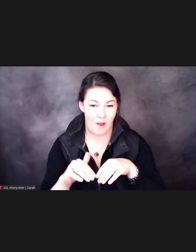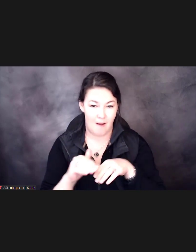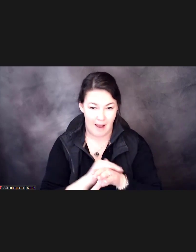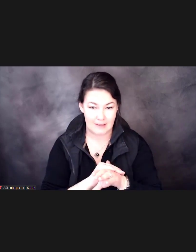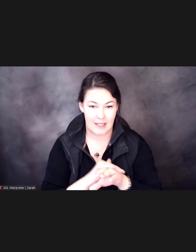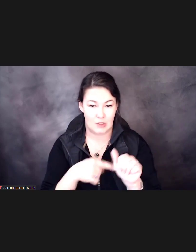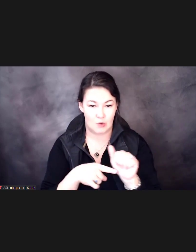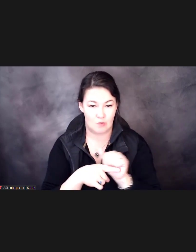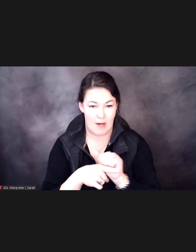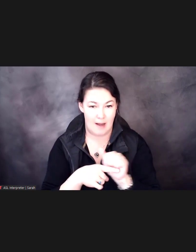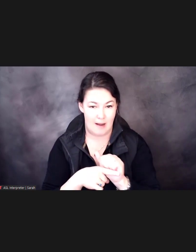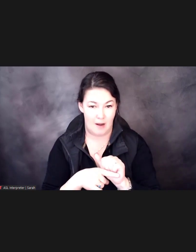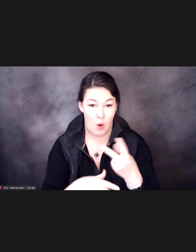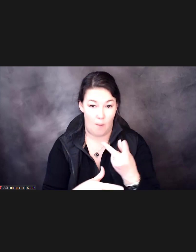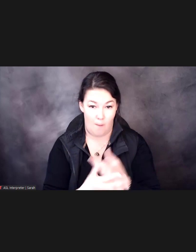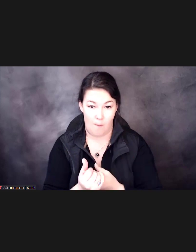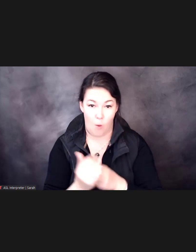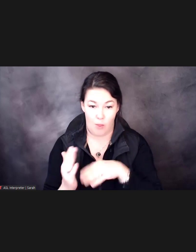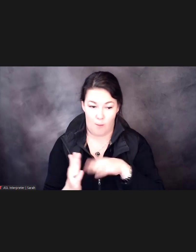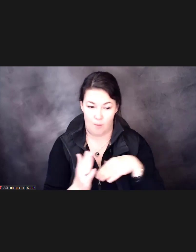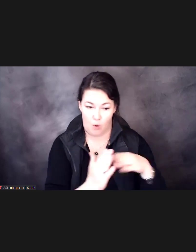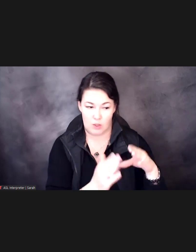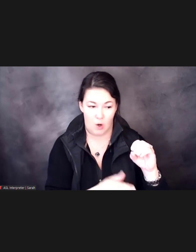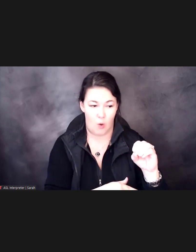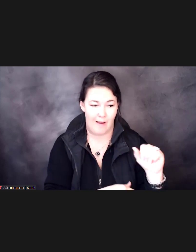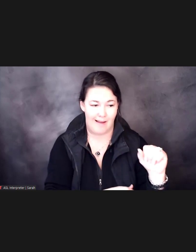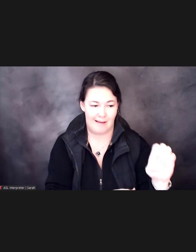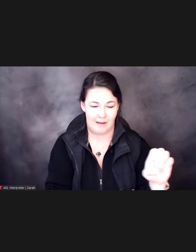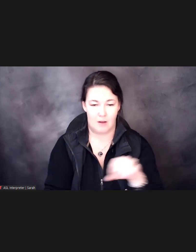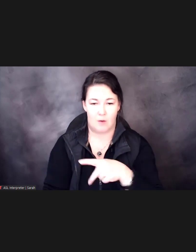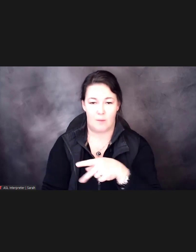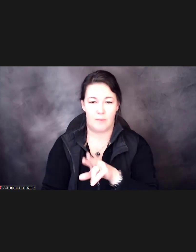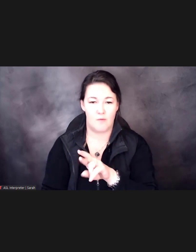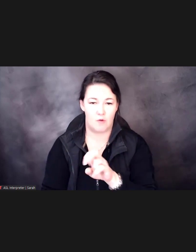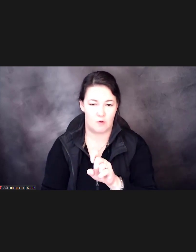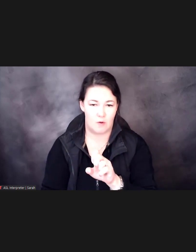The next category is how to access training, both for OAE and pure tone.